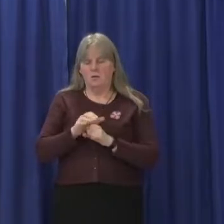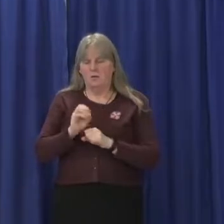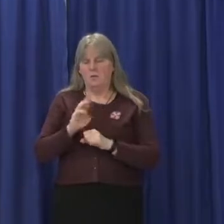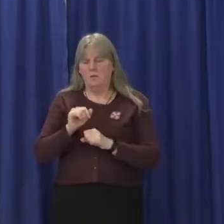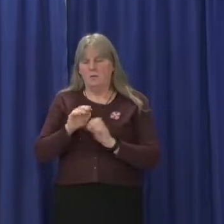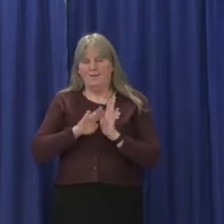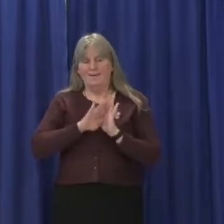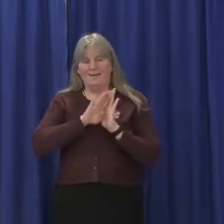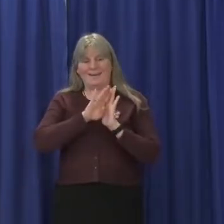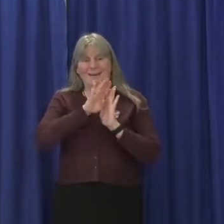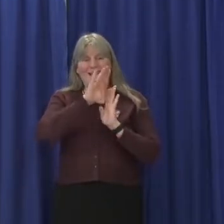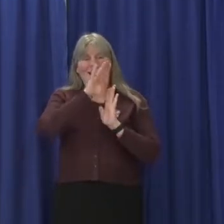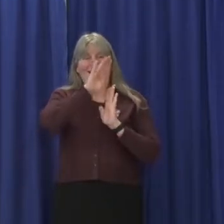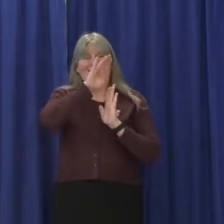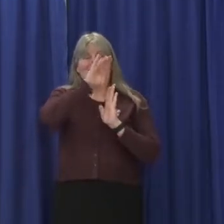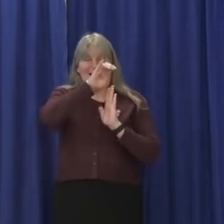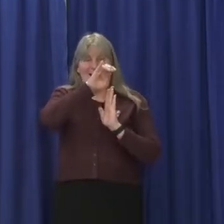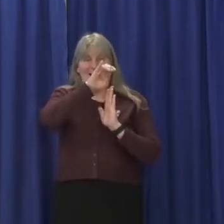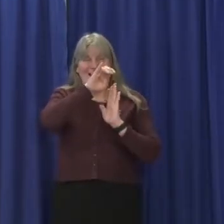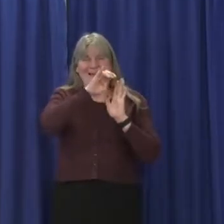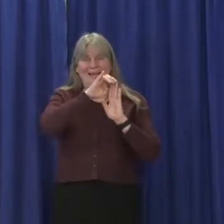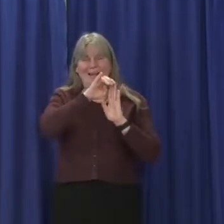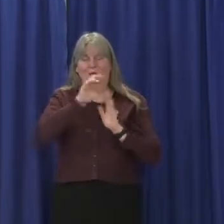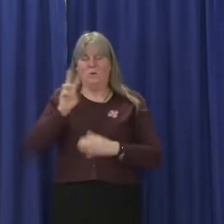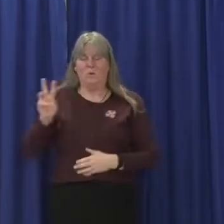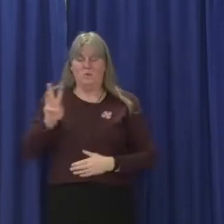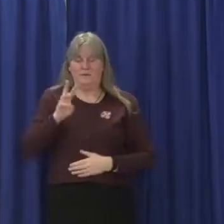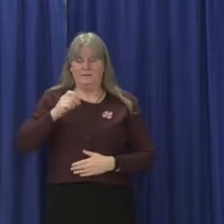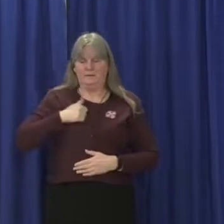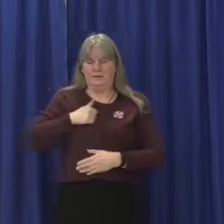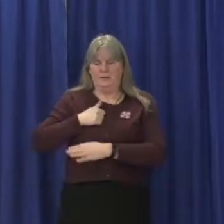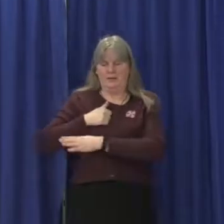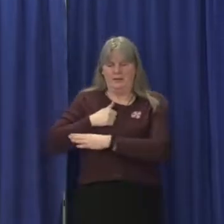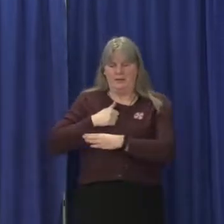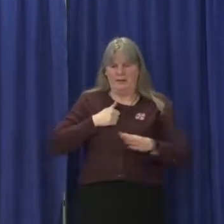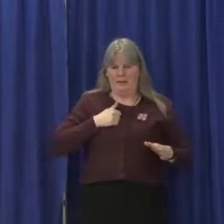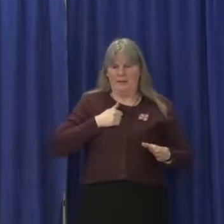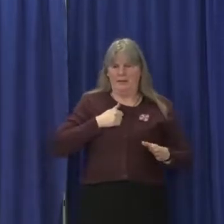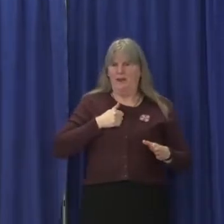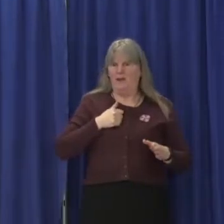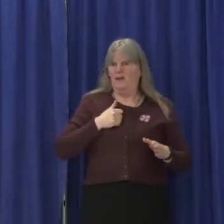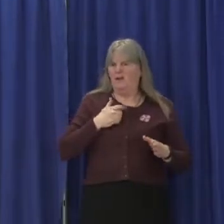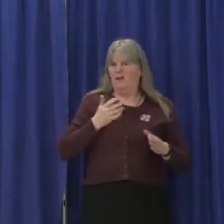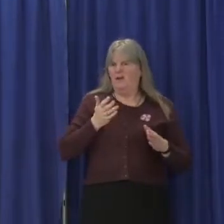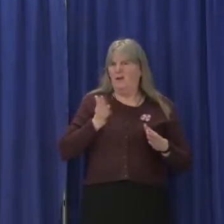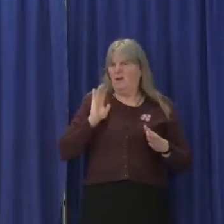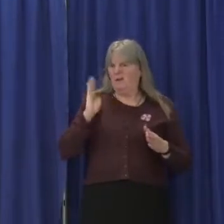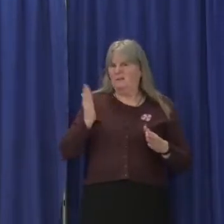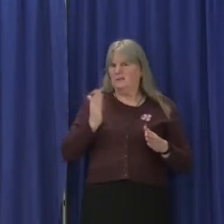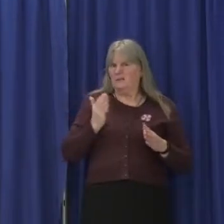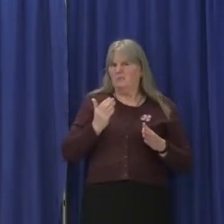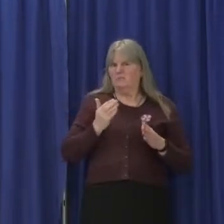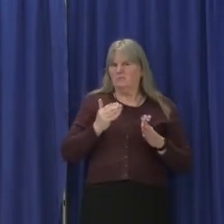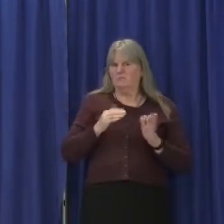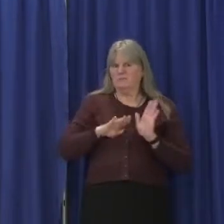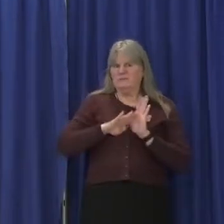It looks like the Western provinces are either there now, or about to get there soon.